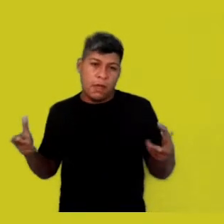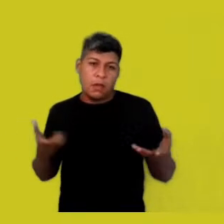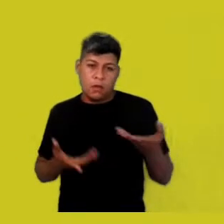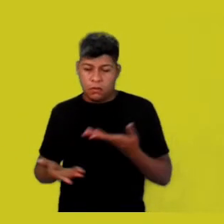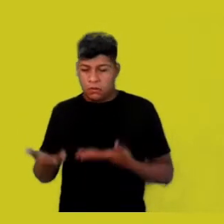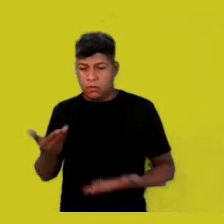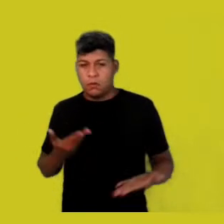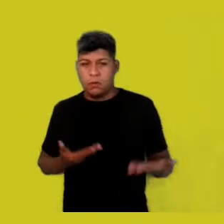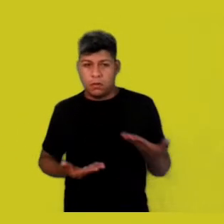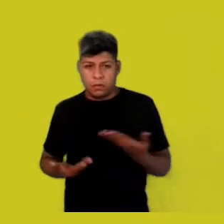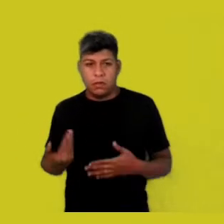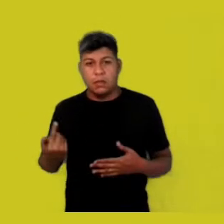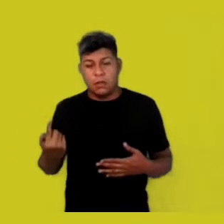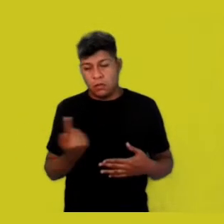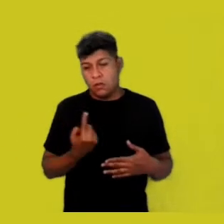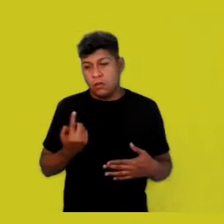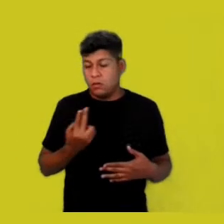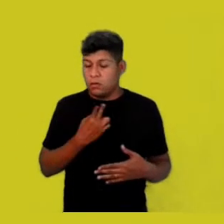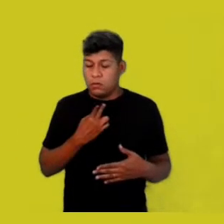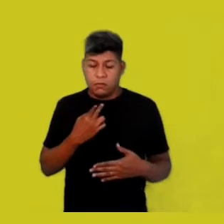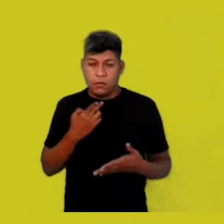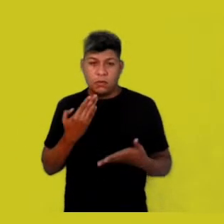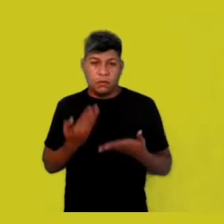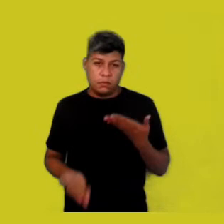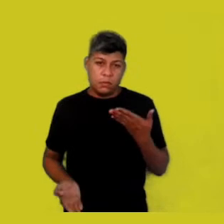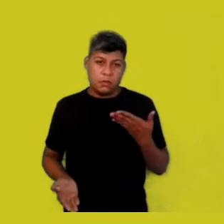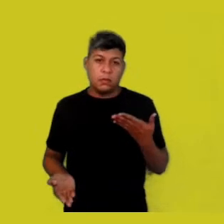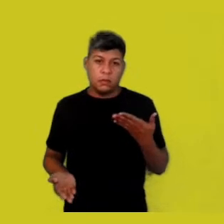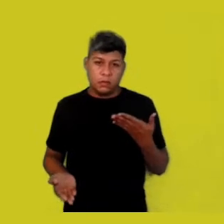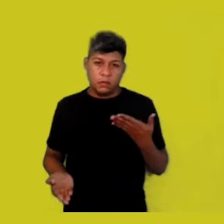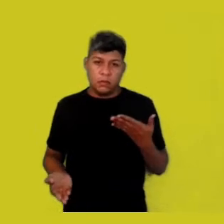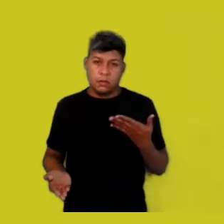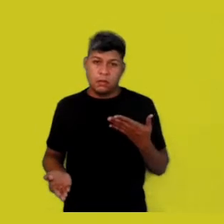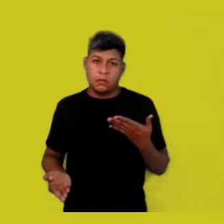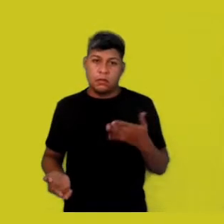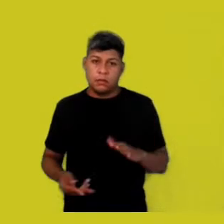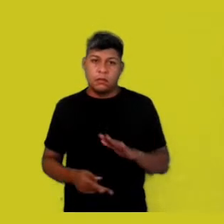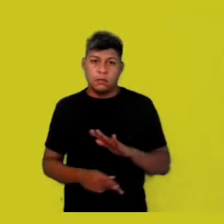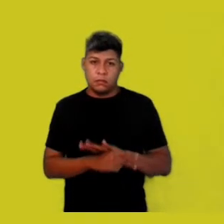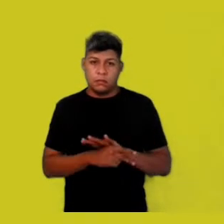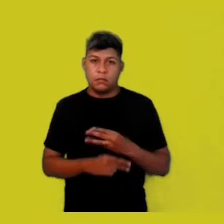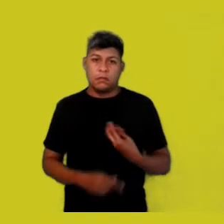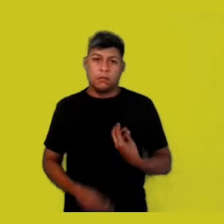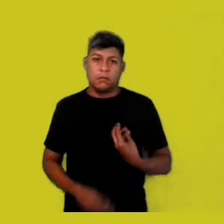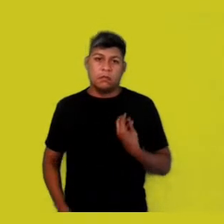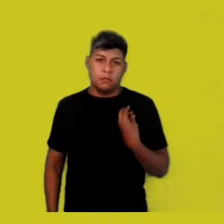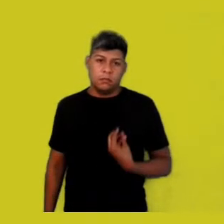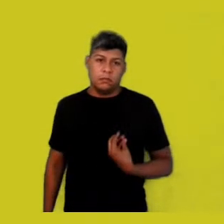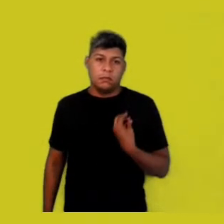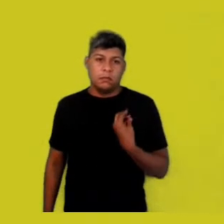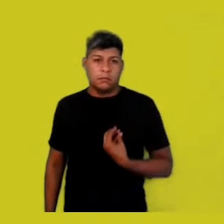and we cannot lose the subversive potential of irreverence and feast,